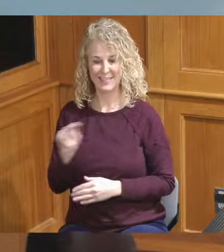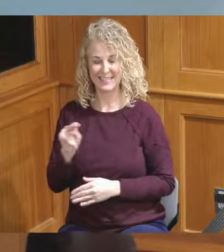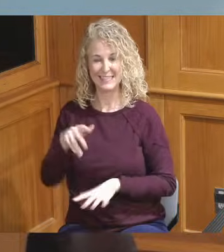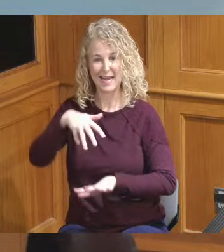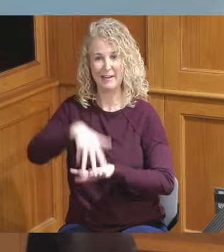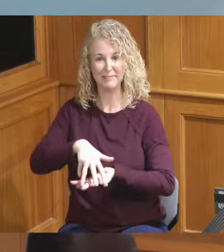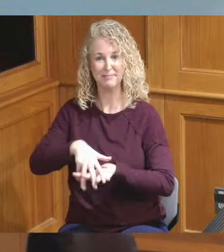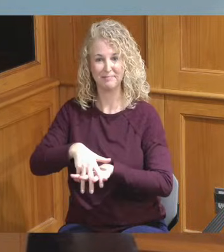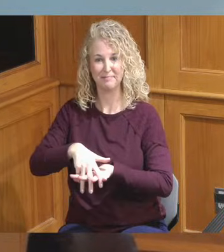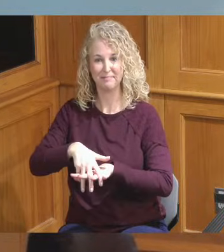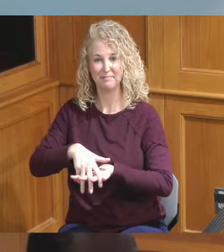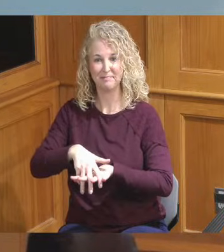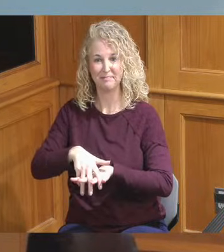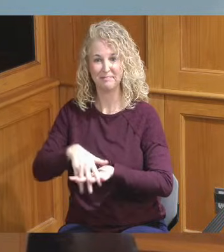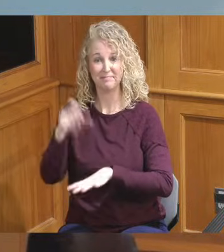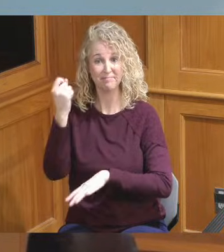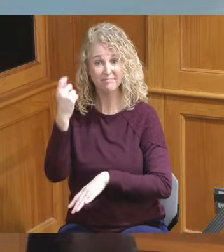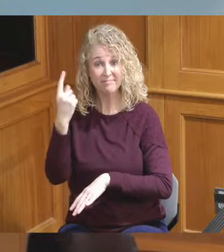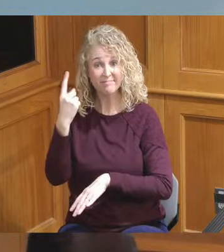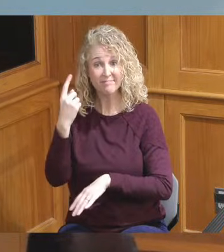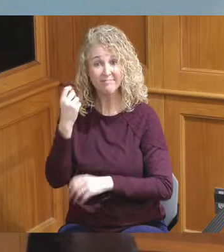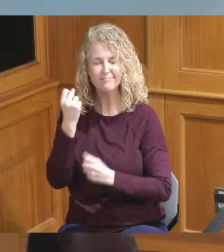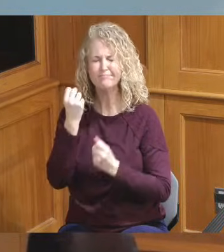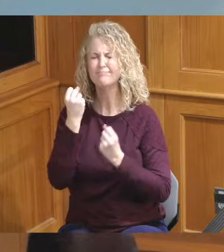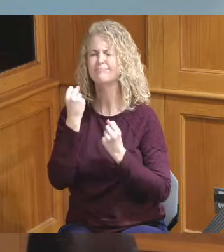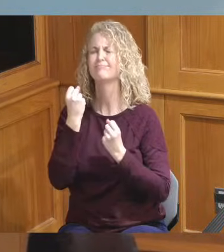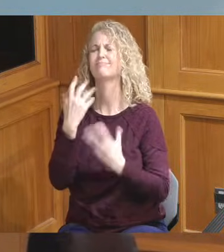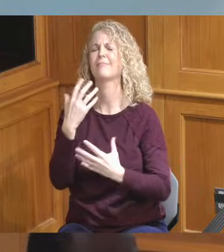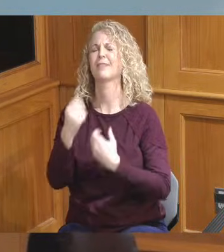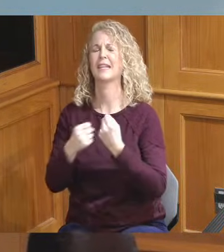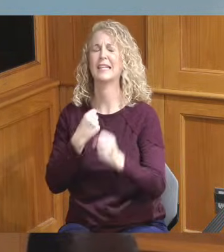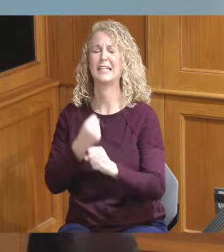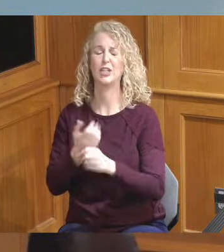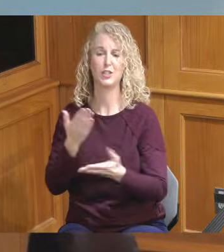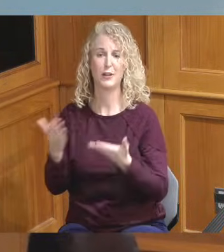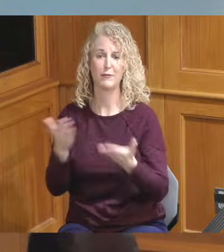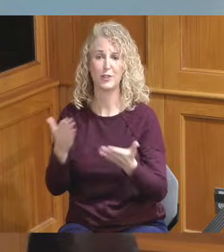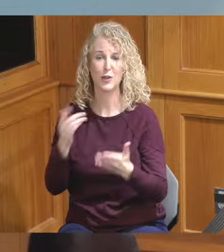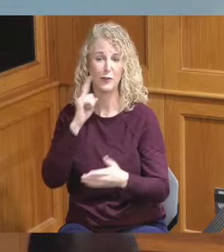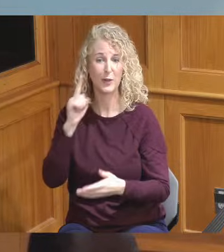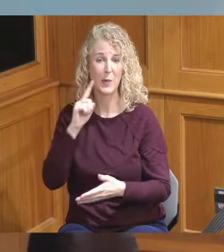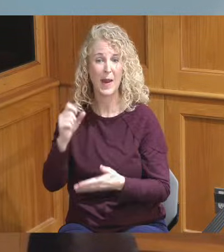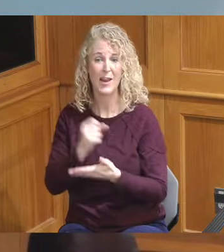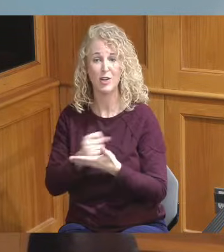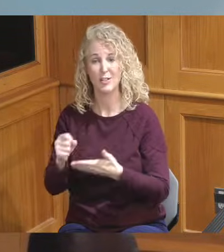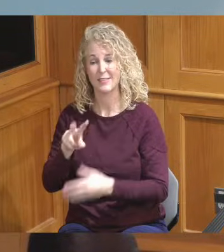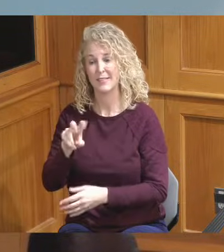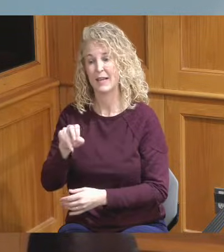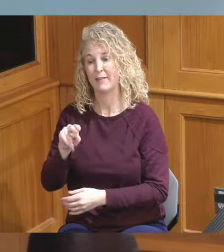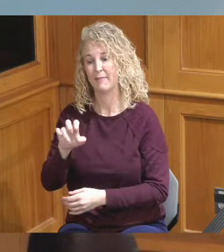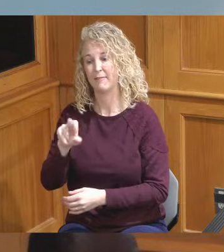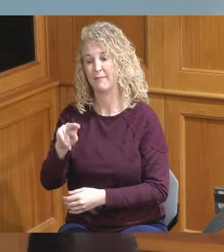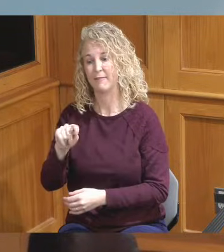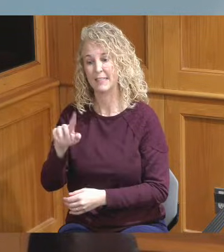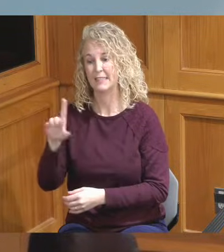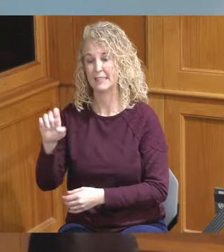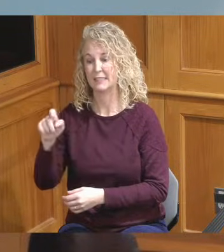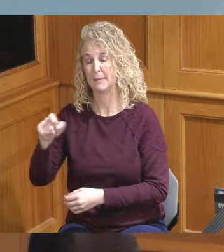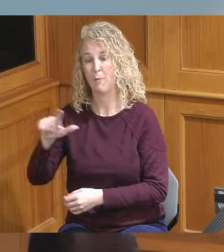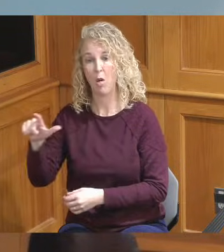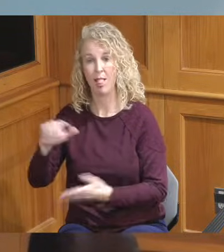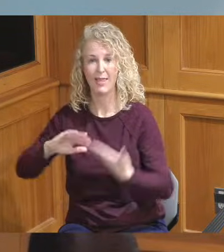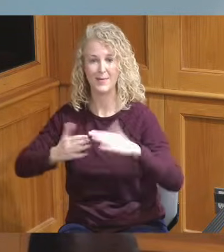Ohio, where she devoted decades of service to St. Vincent De Paul and community advocacy.